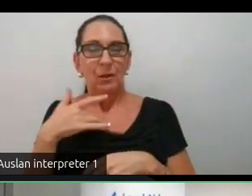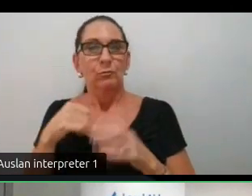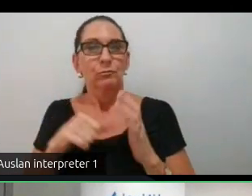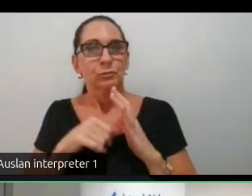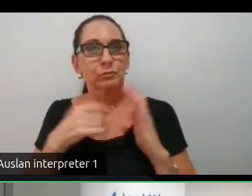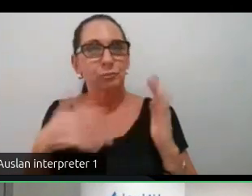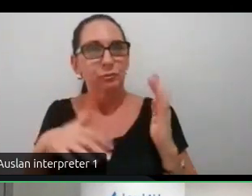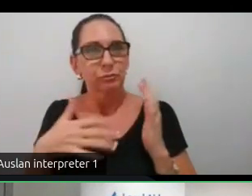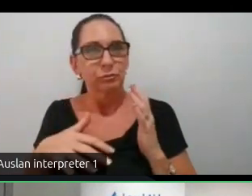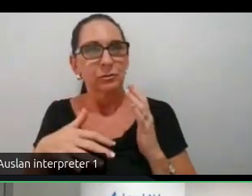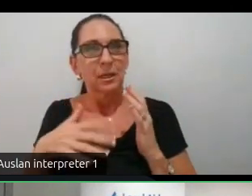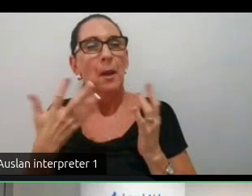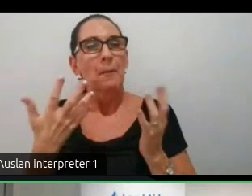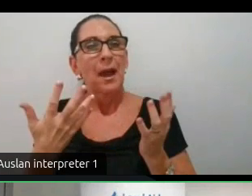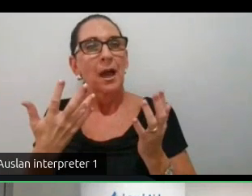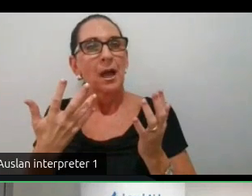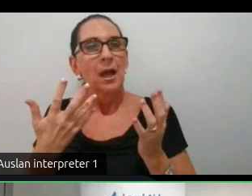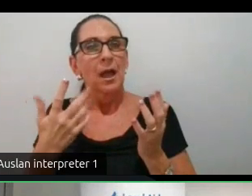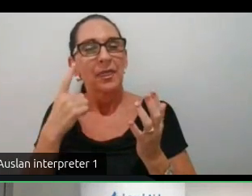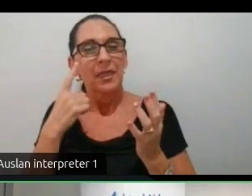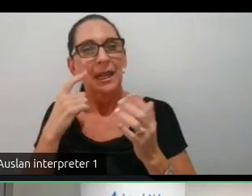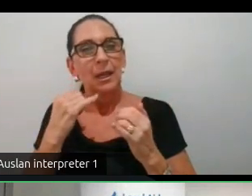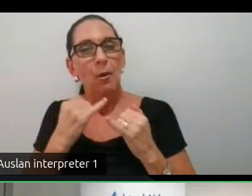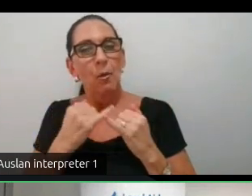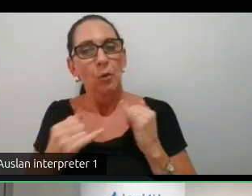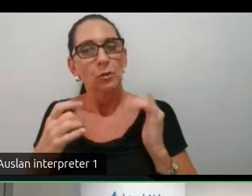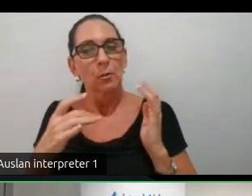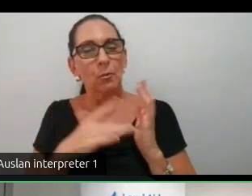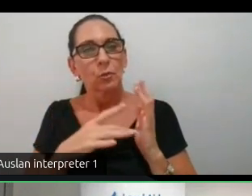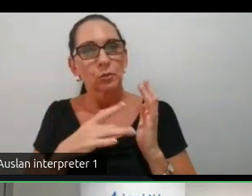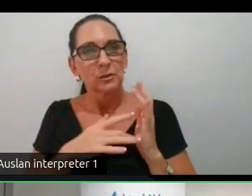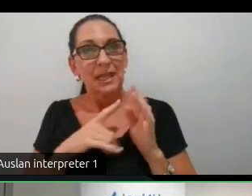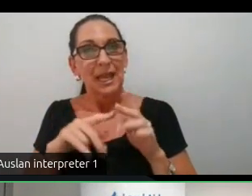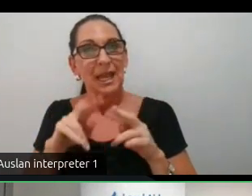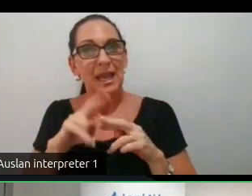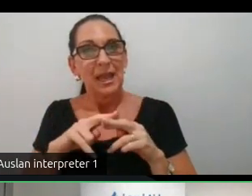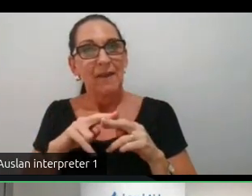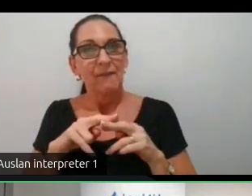to pay for it. But I think the more the most important thing to think of there is if you're